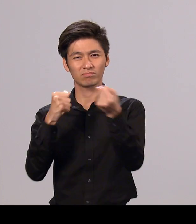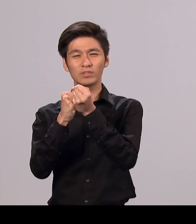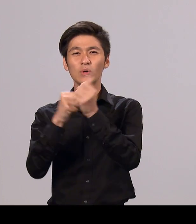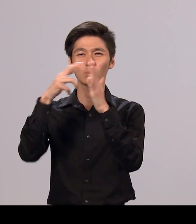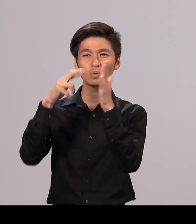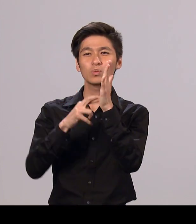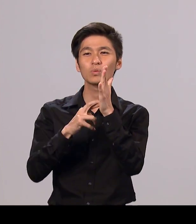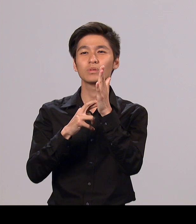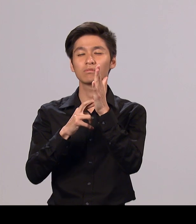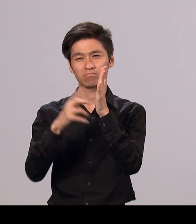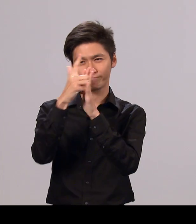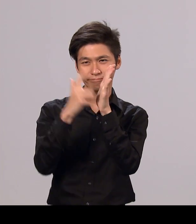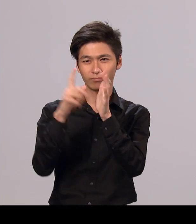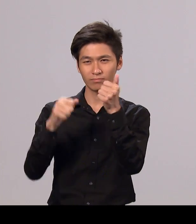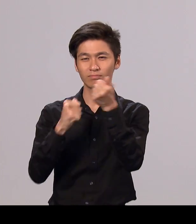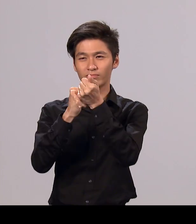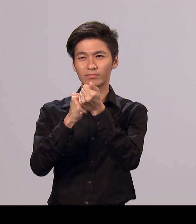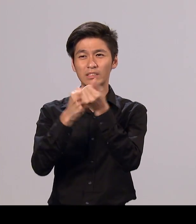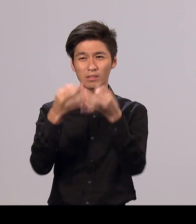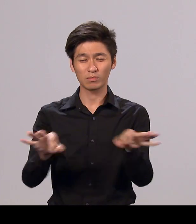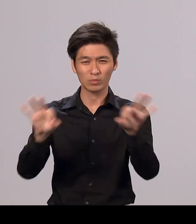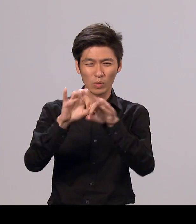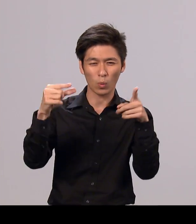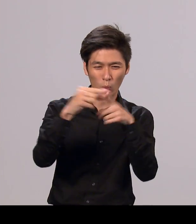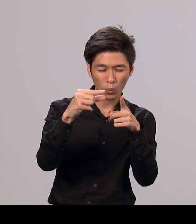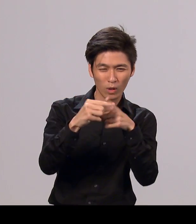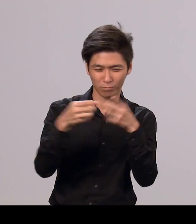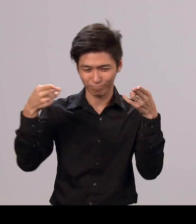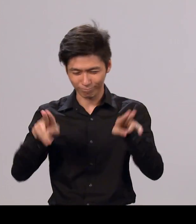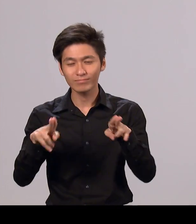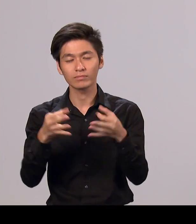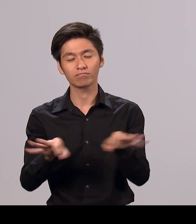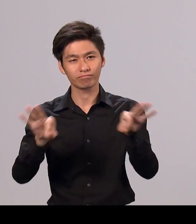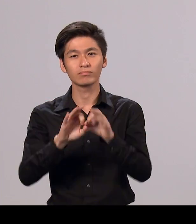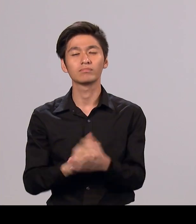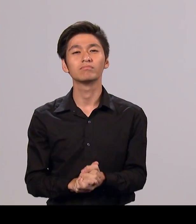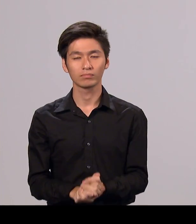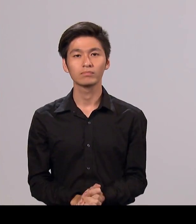We have to depend on words and treaties. They mean everything to us.